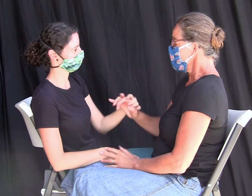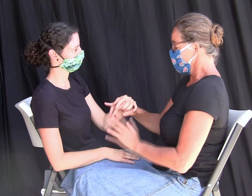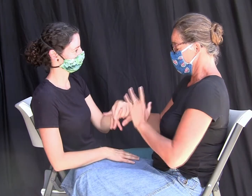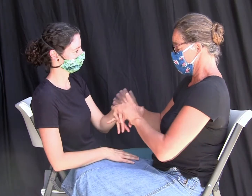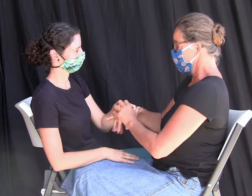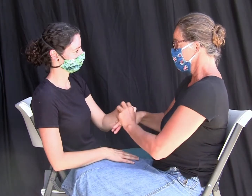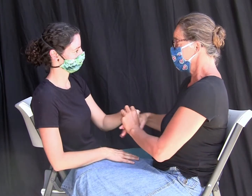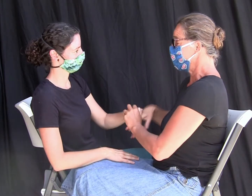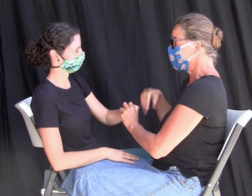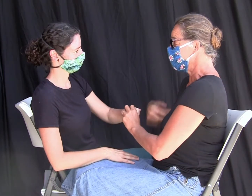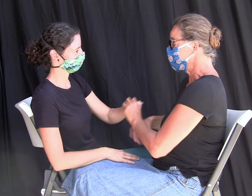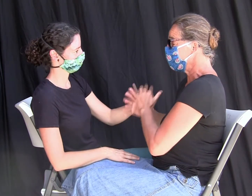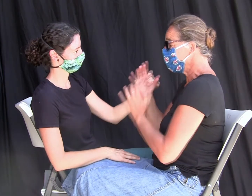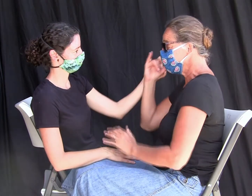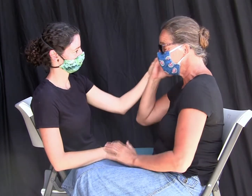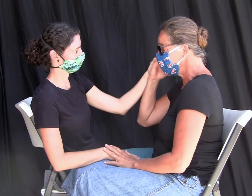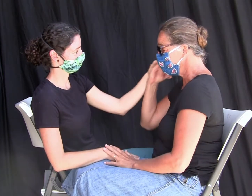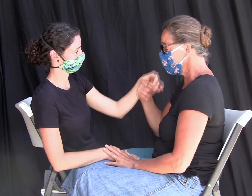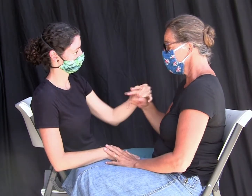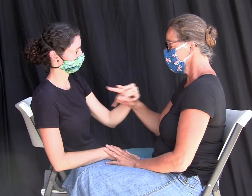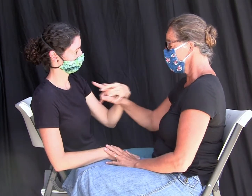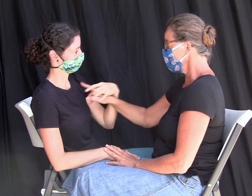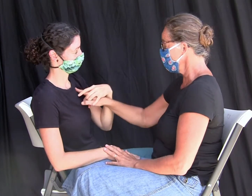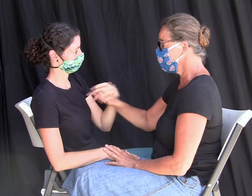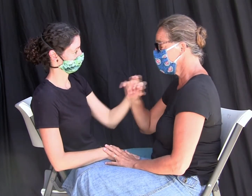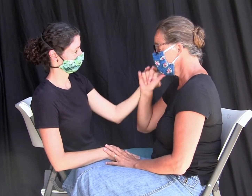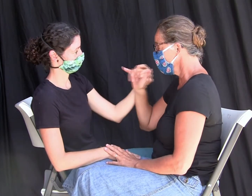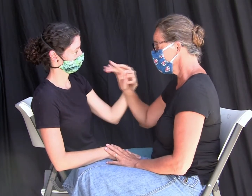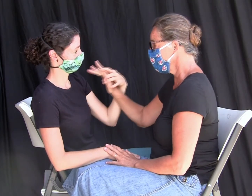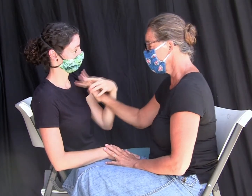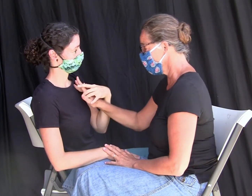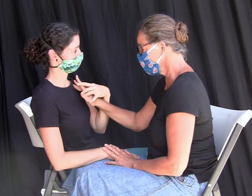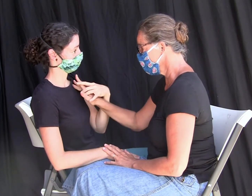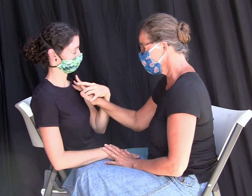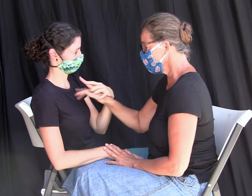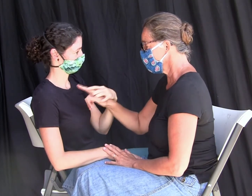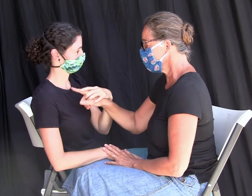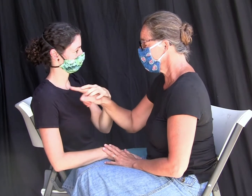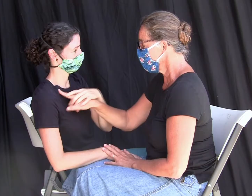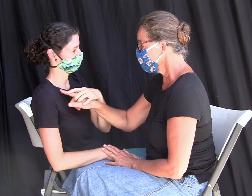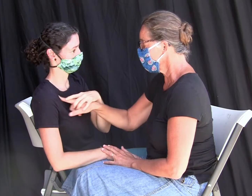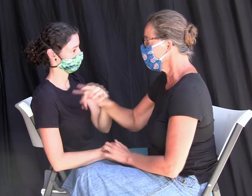DeafBlind children will also feel disconnected when sighted people aren't in physical contact while listening.